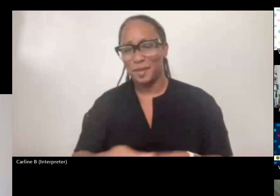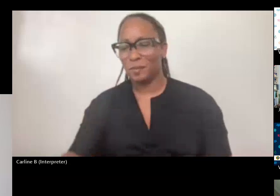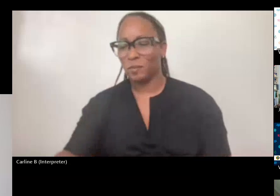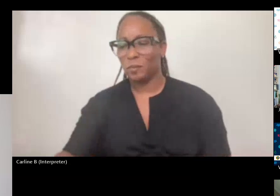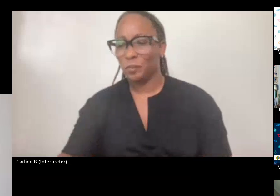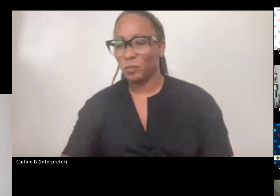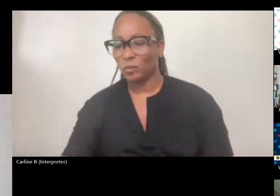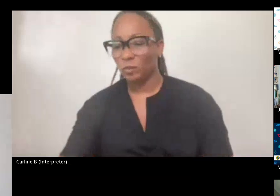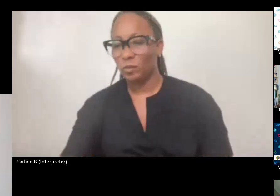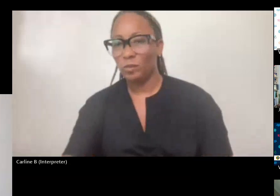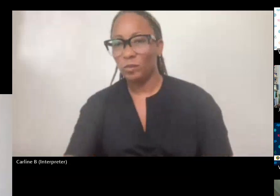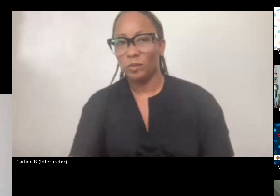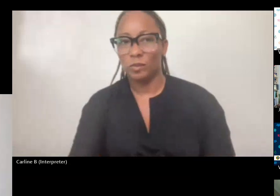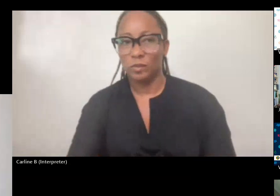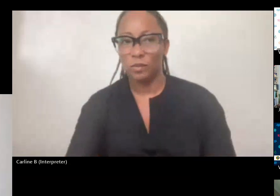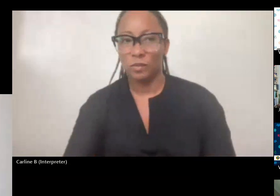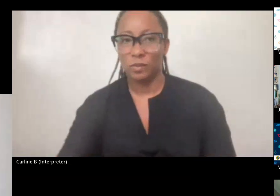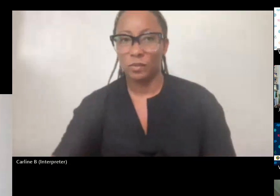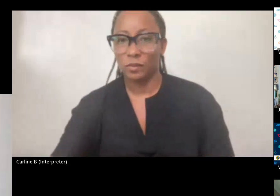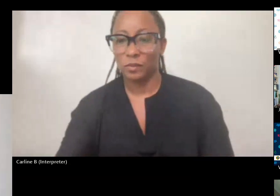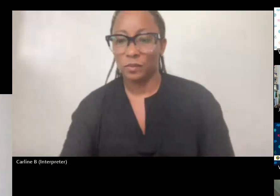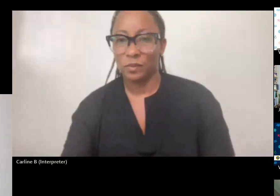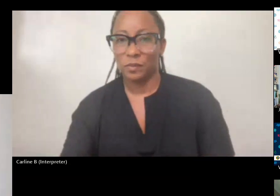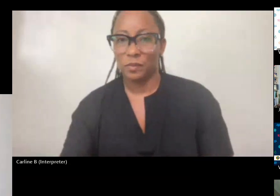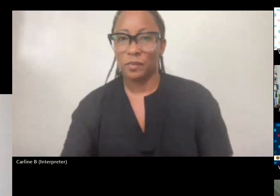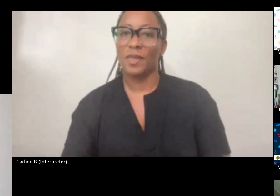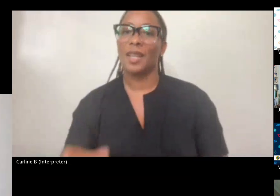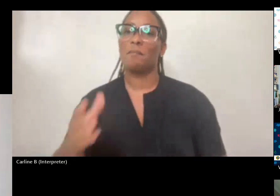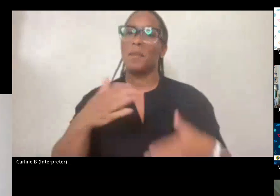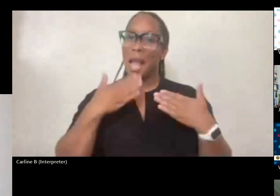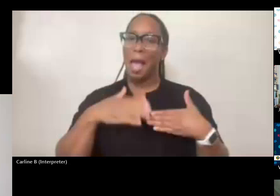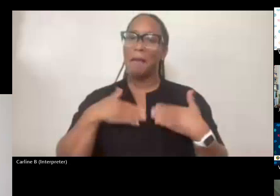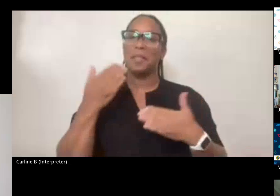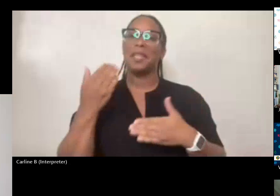And, you know, having landed back at RDU yesterday from